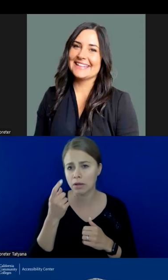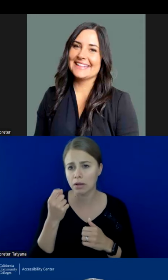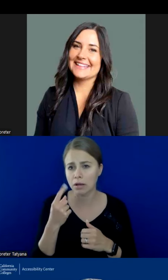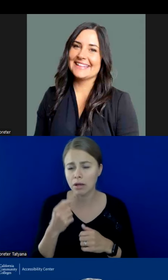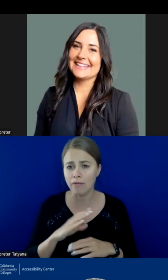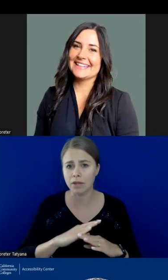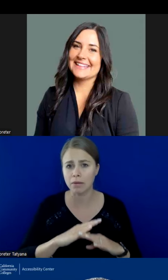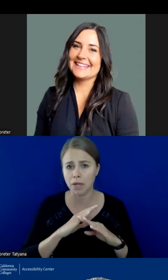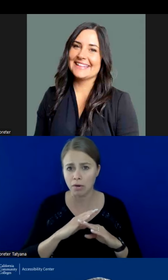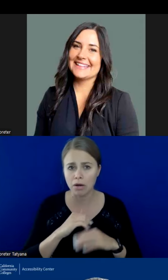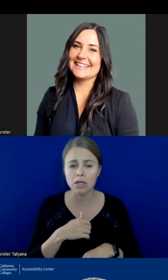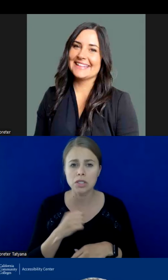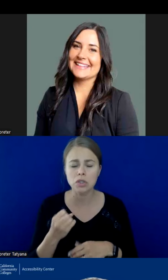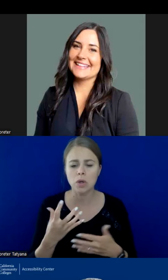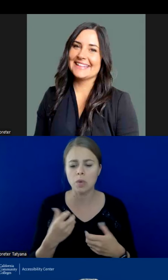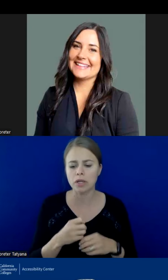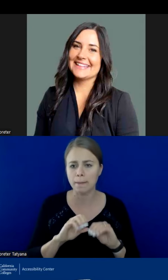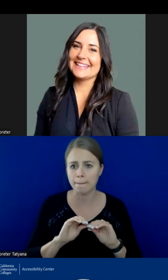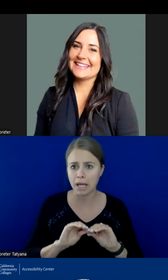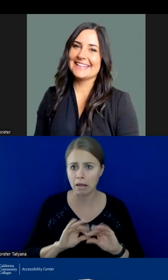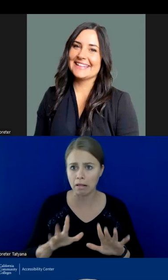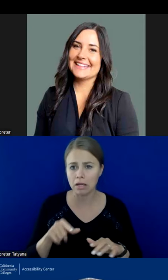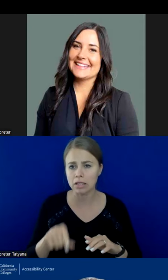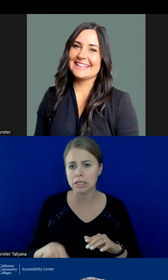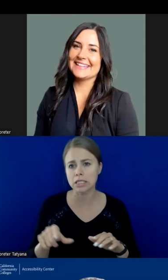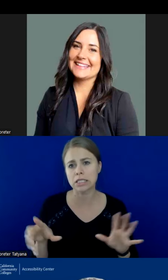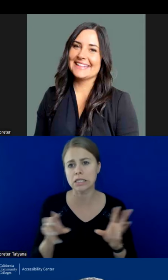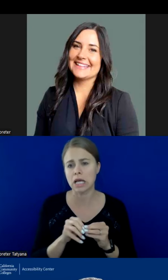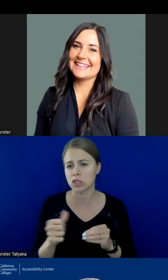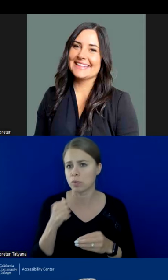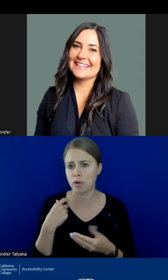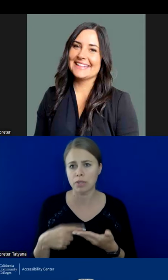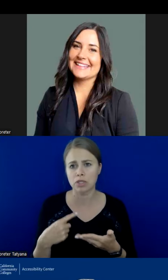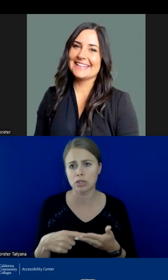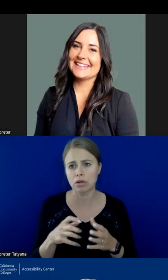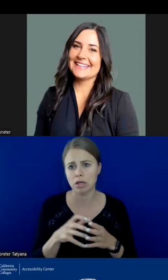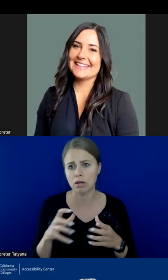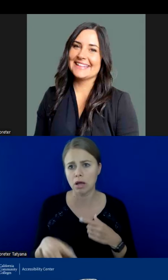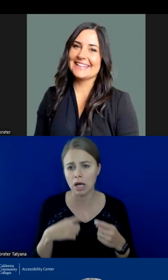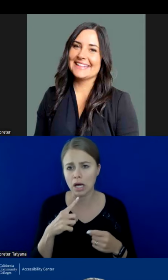So just to make clear in this session we will not be talking much about remediation.